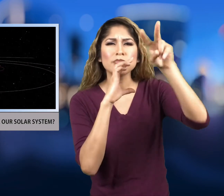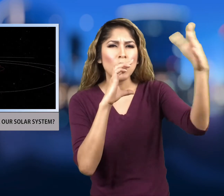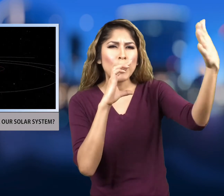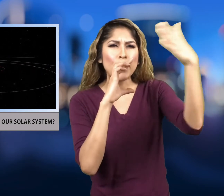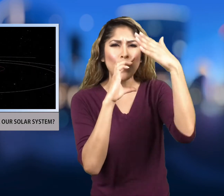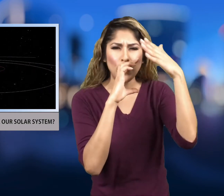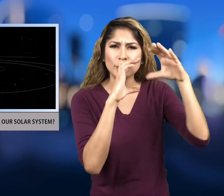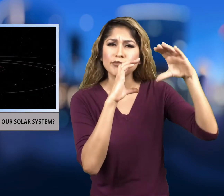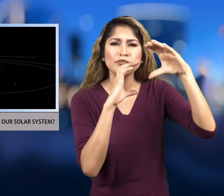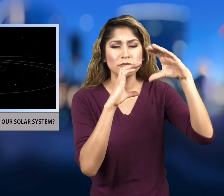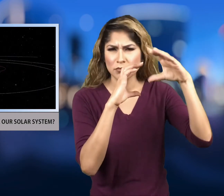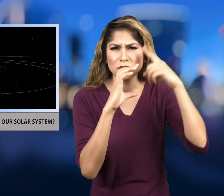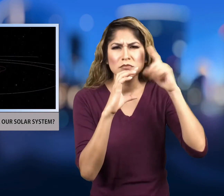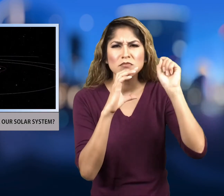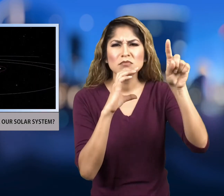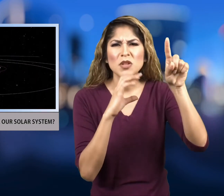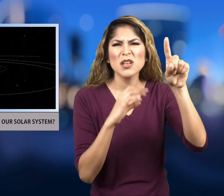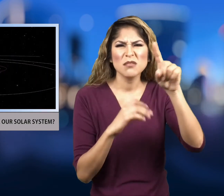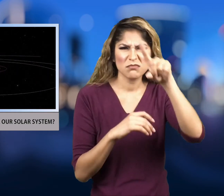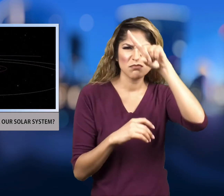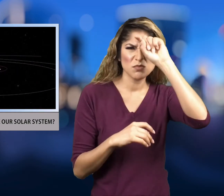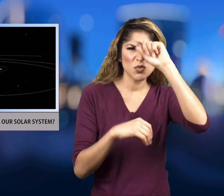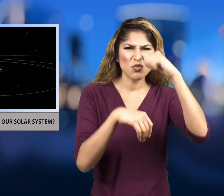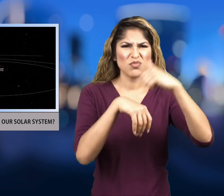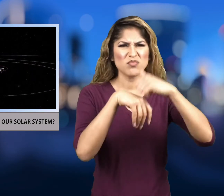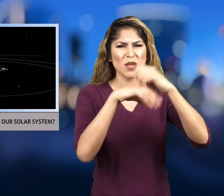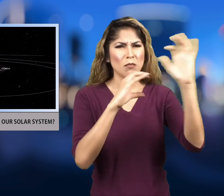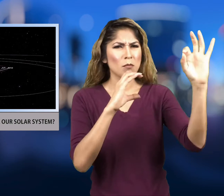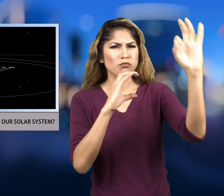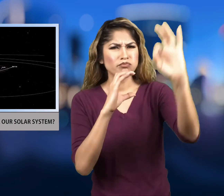are trying to identify a mystery object that keeps